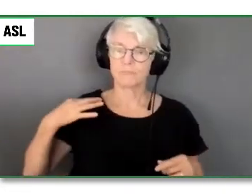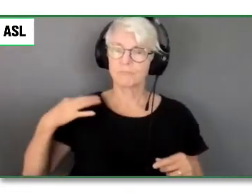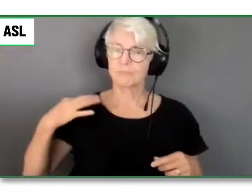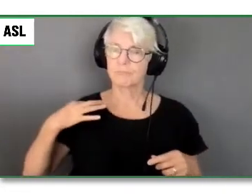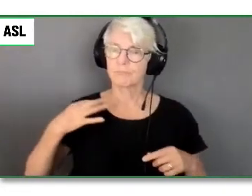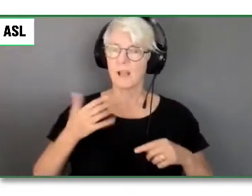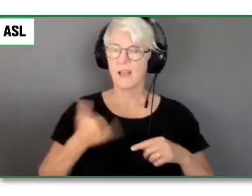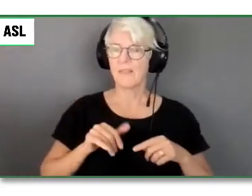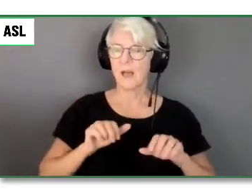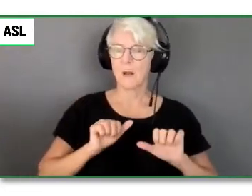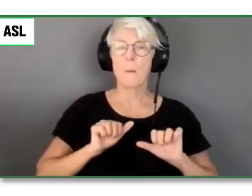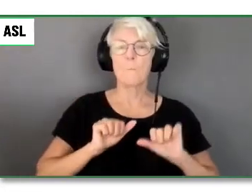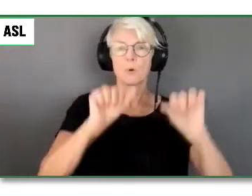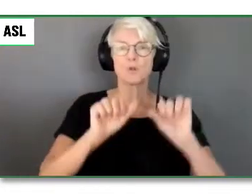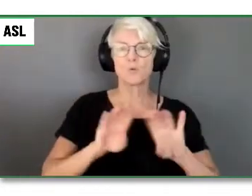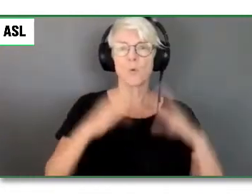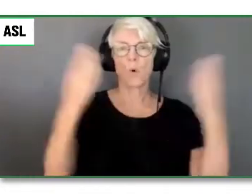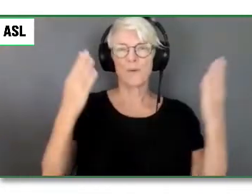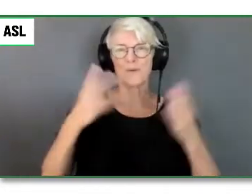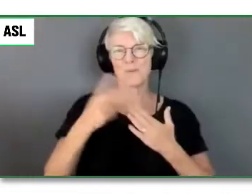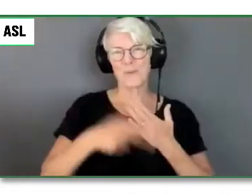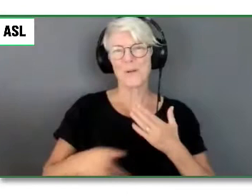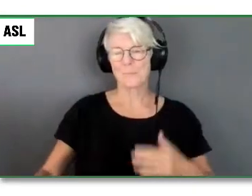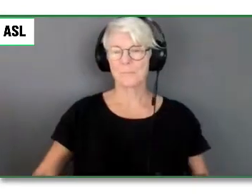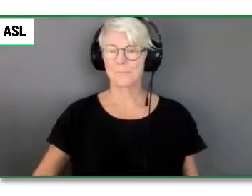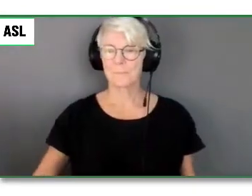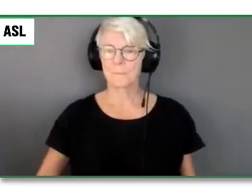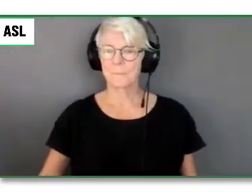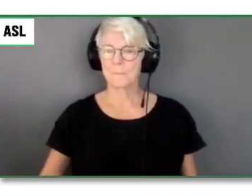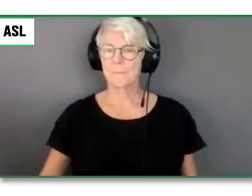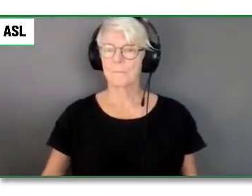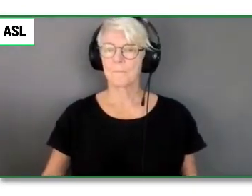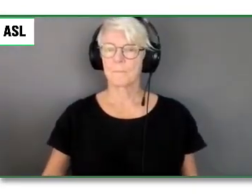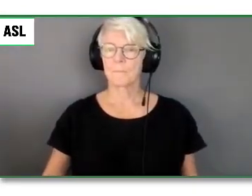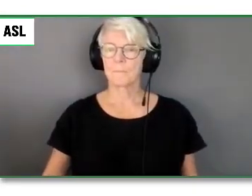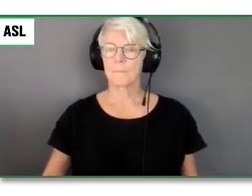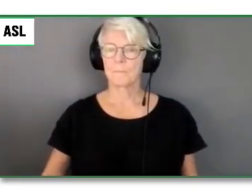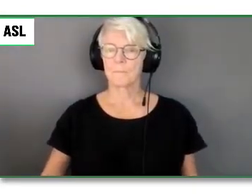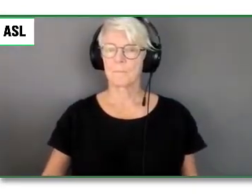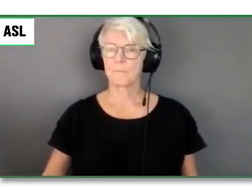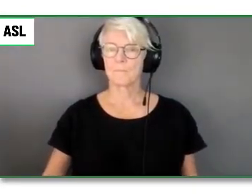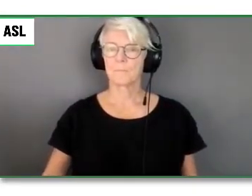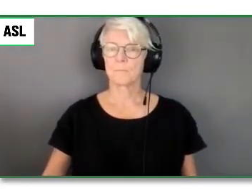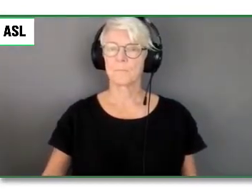I wish everyone with disabilities across Canada had access to these type of